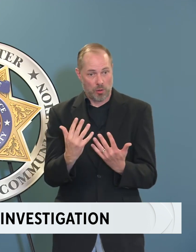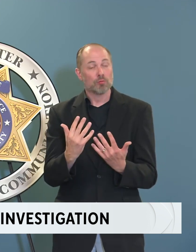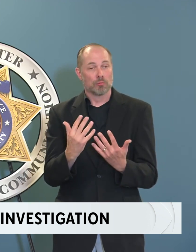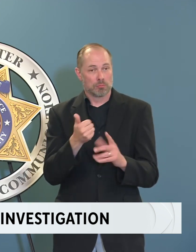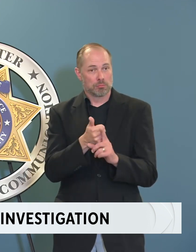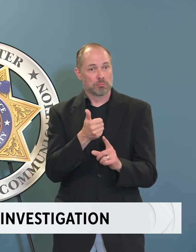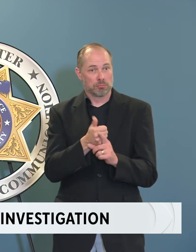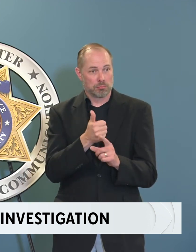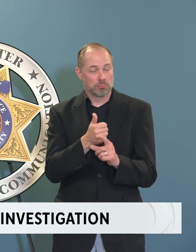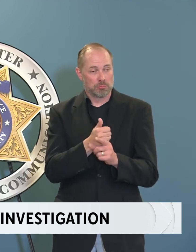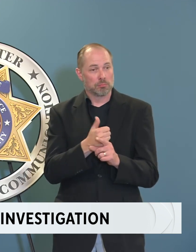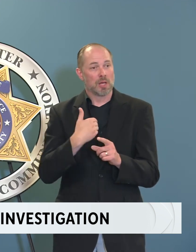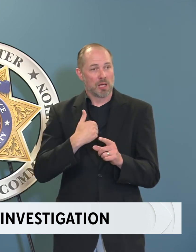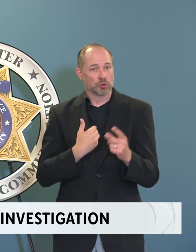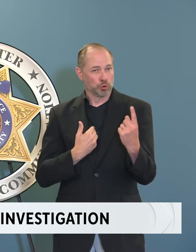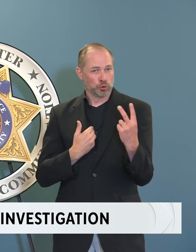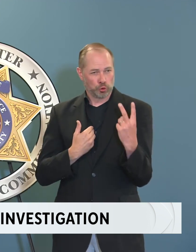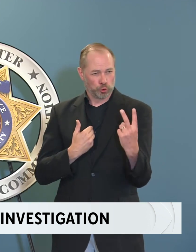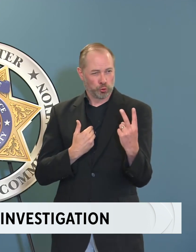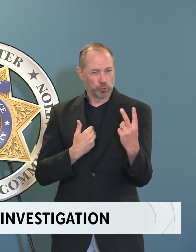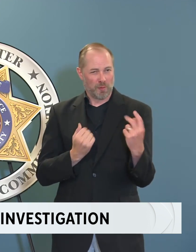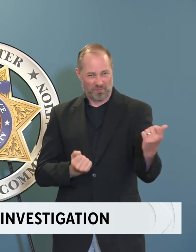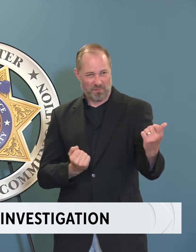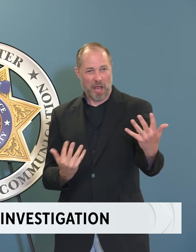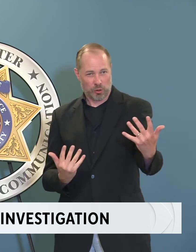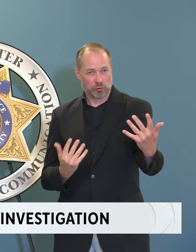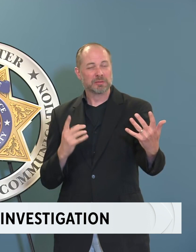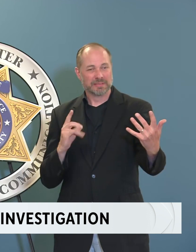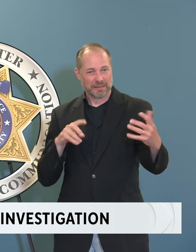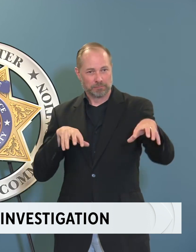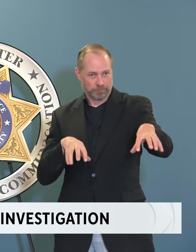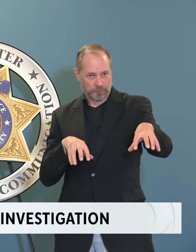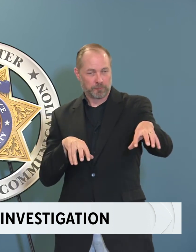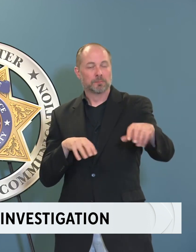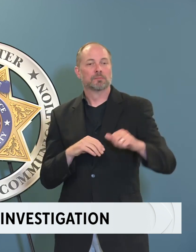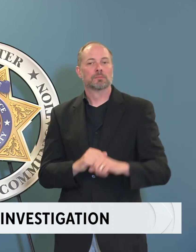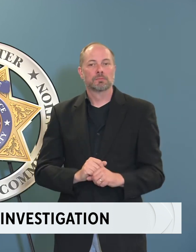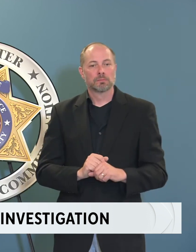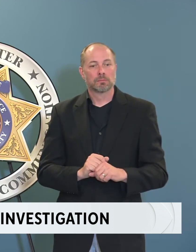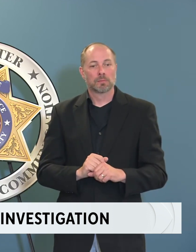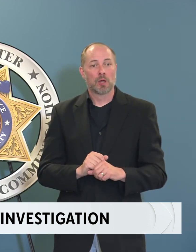WE OPENLY SHARE THE RESULTS OF THIS INVESTIGATION. THE